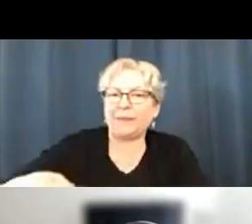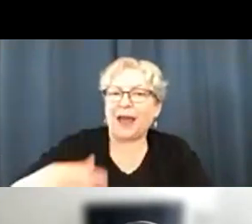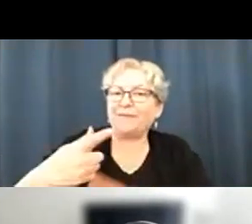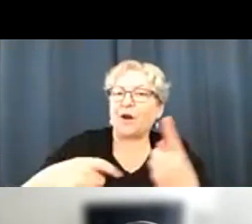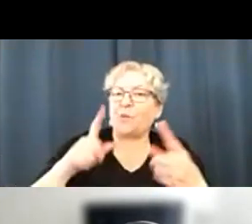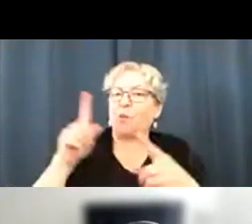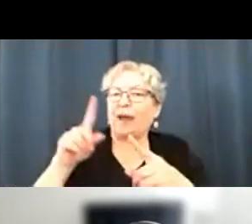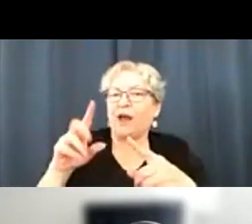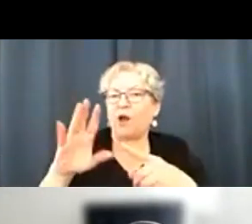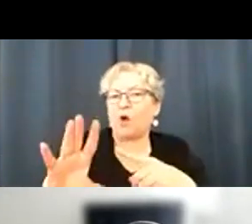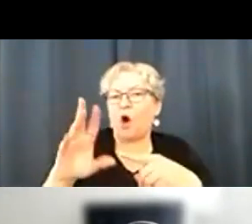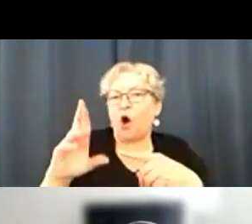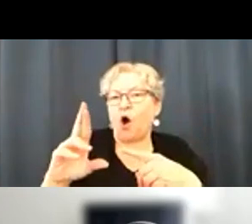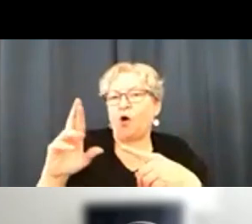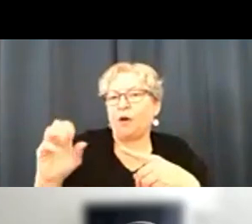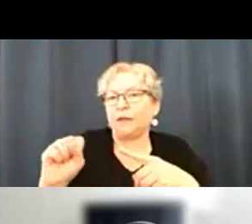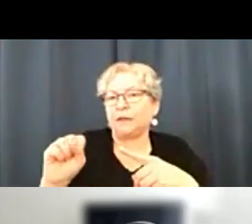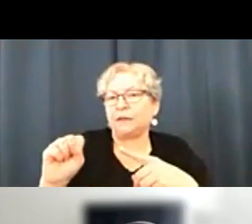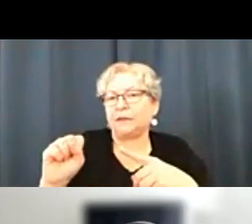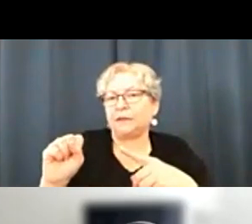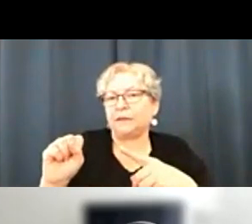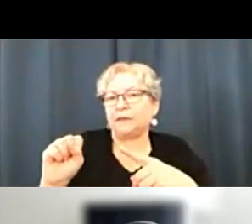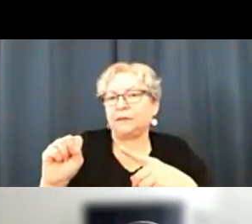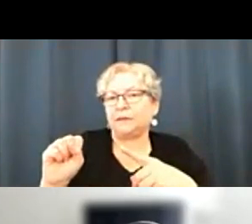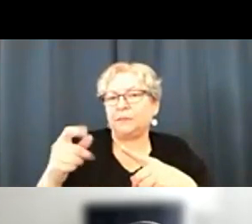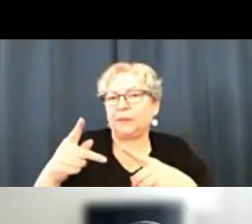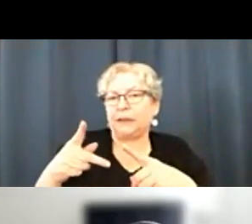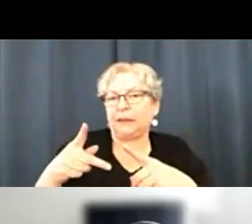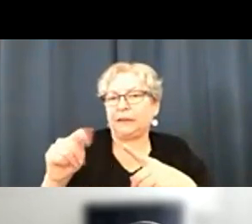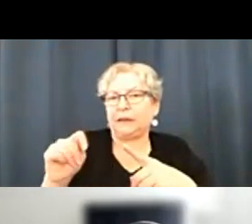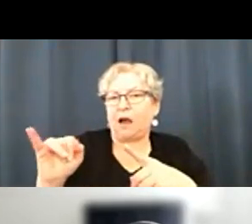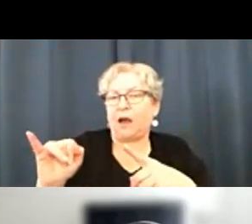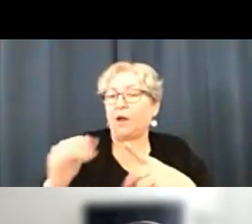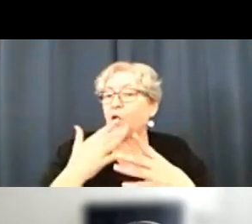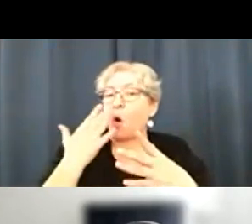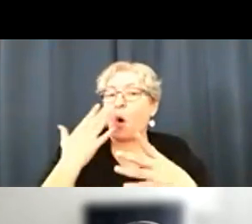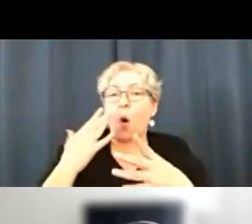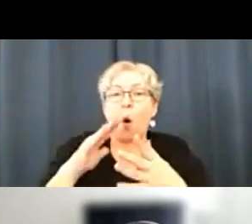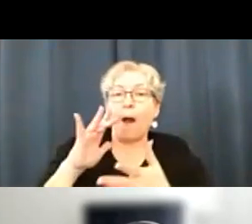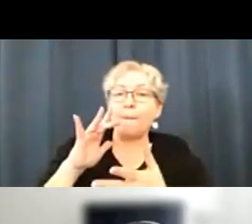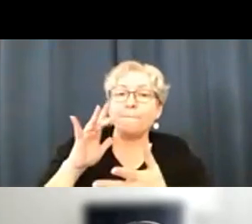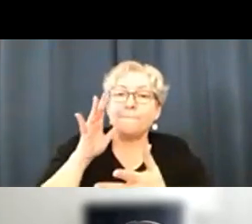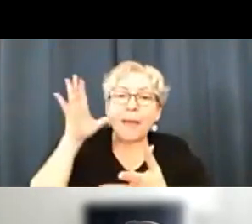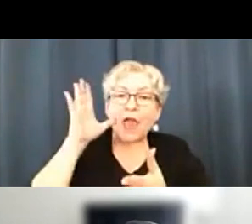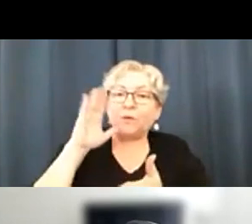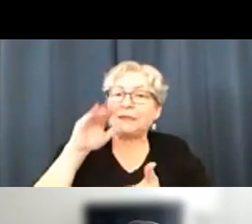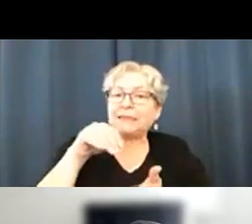So, just keep your eyes open for that. If there are non-parents center groups on here, I would honestly recommend